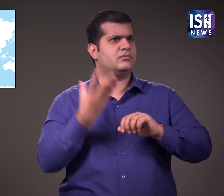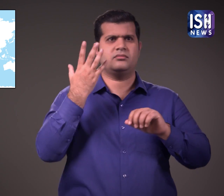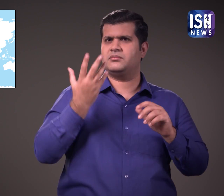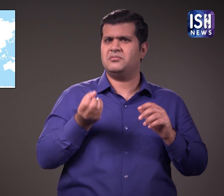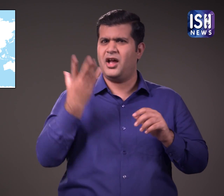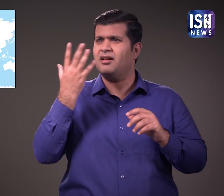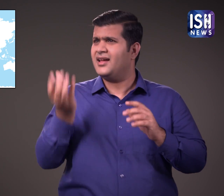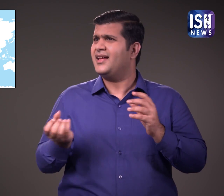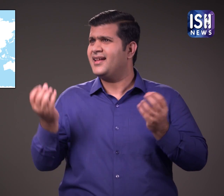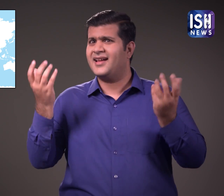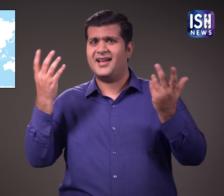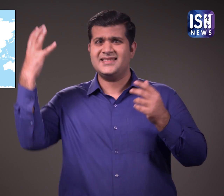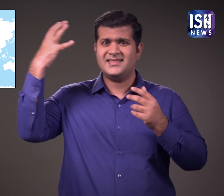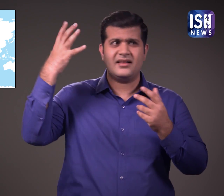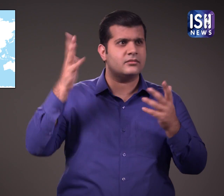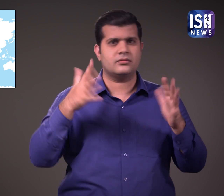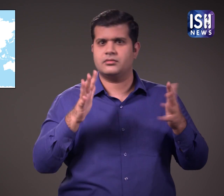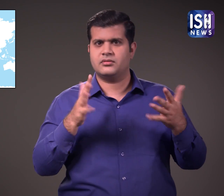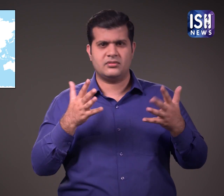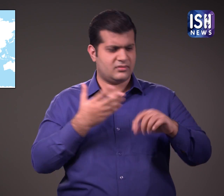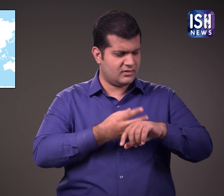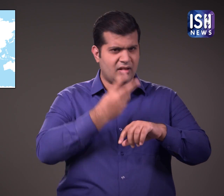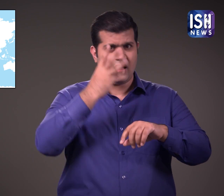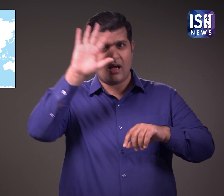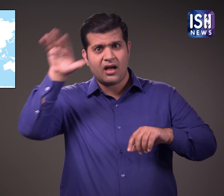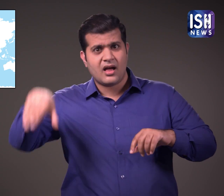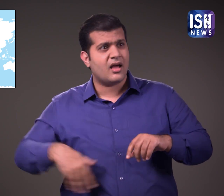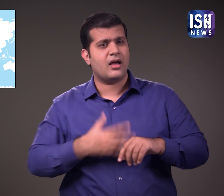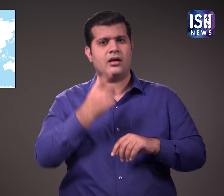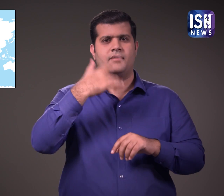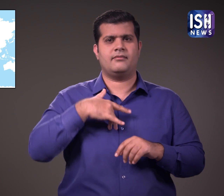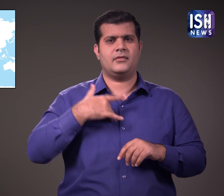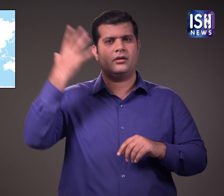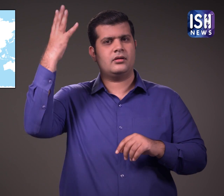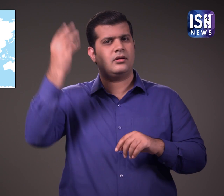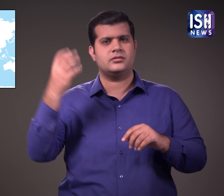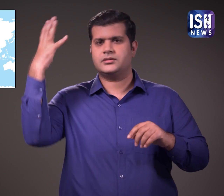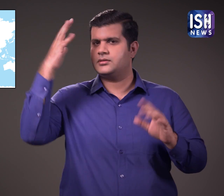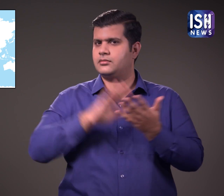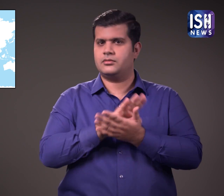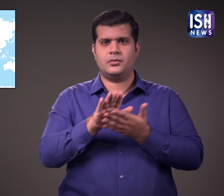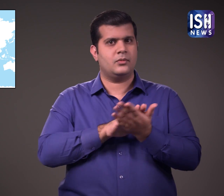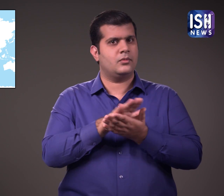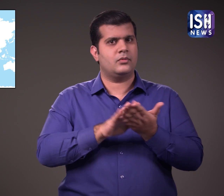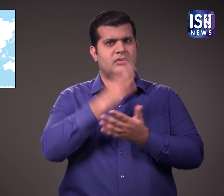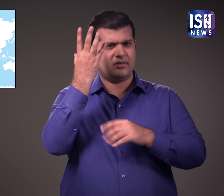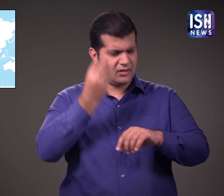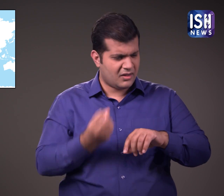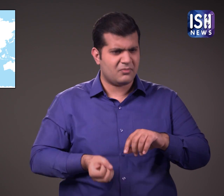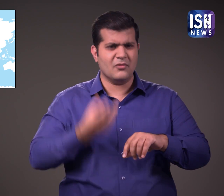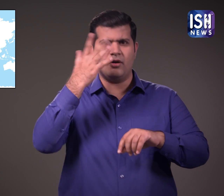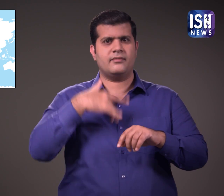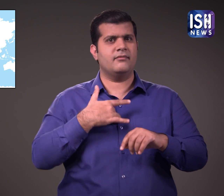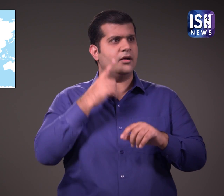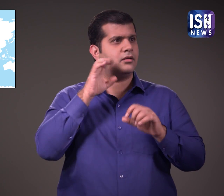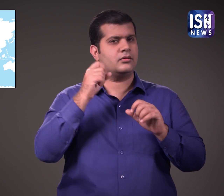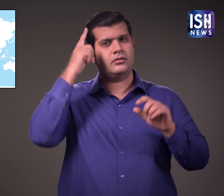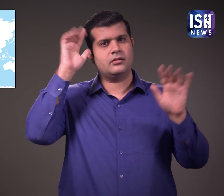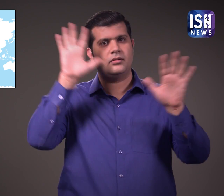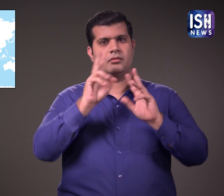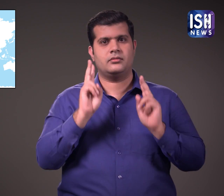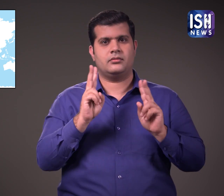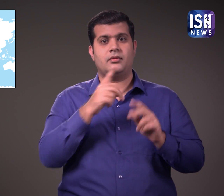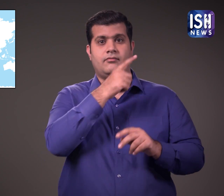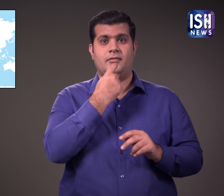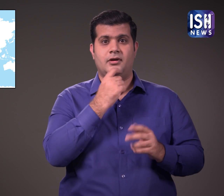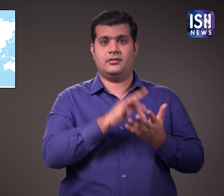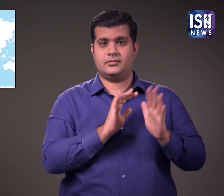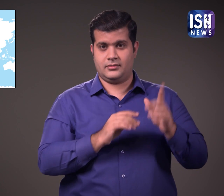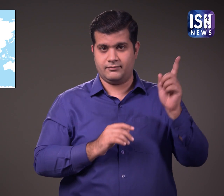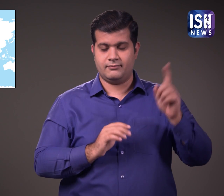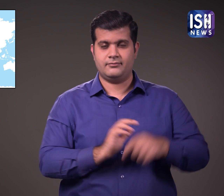Even in the morning there is no sunrise, and it continues to remain dark so it does not feel like day time.